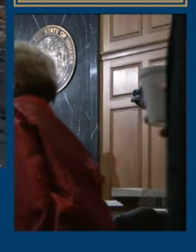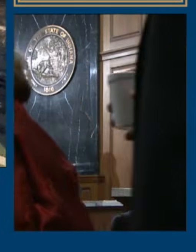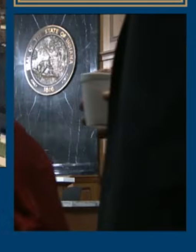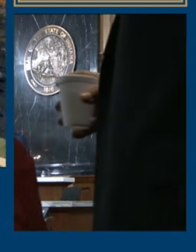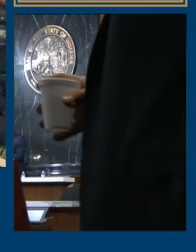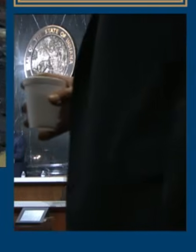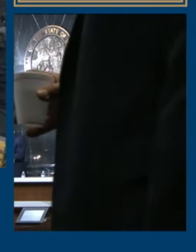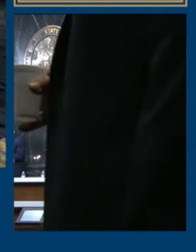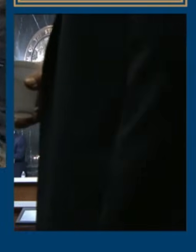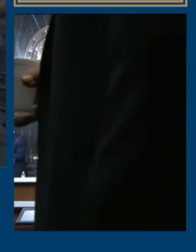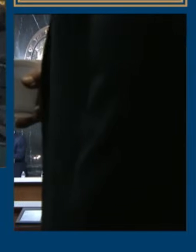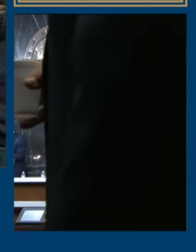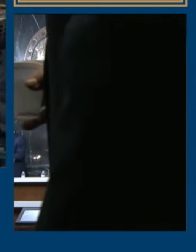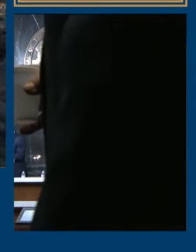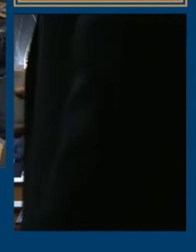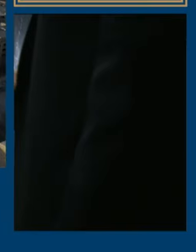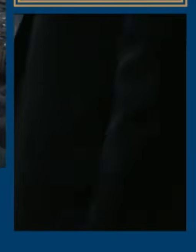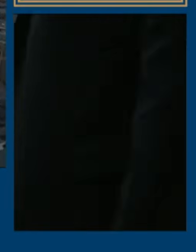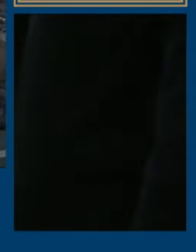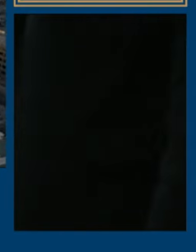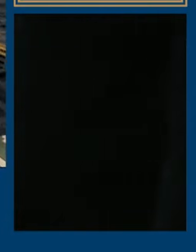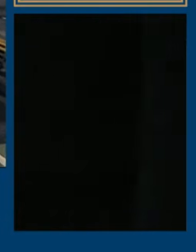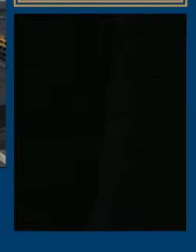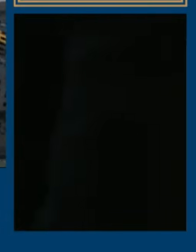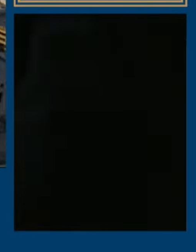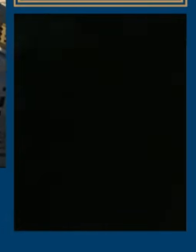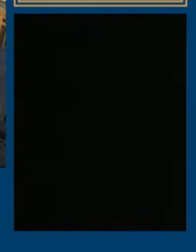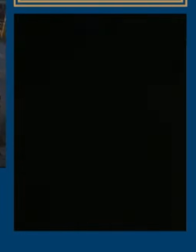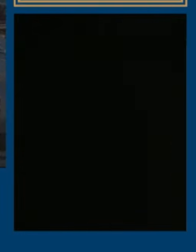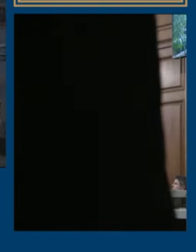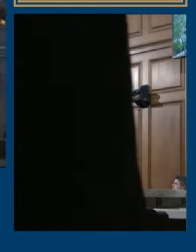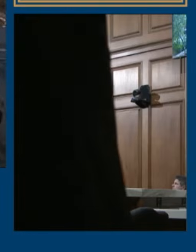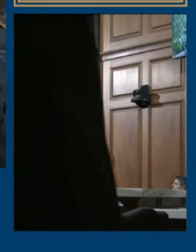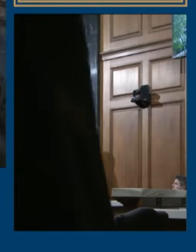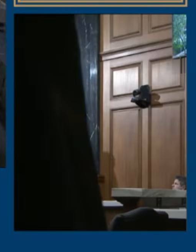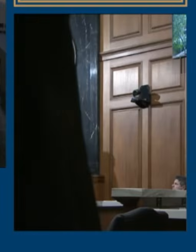RODRIC BRAY, SENATE MINORITY CAUCUS LEADER SHELLI YODER,